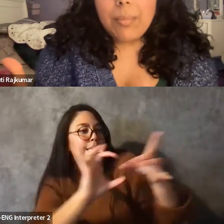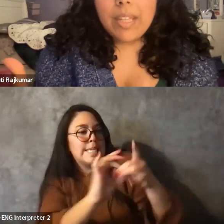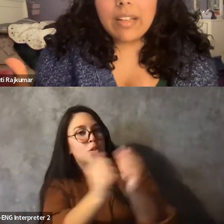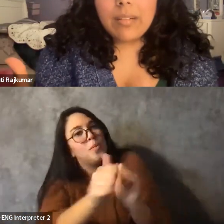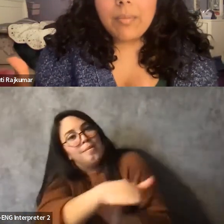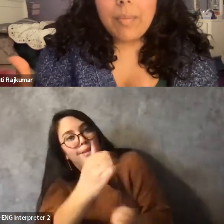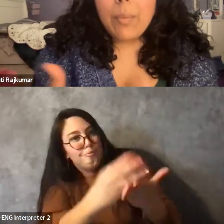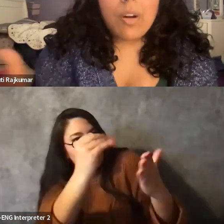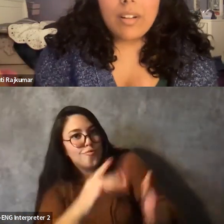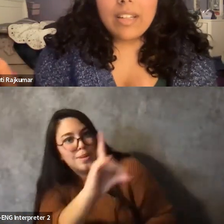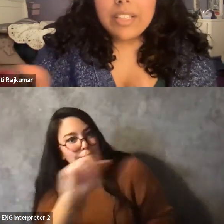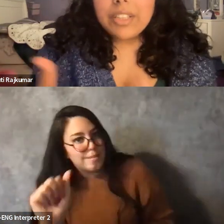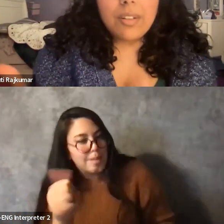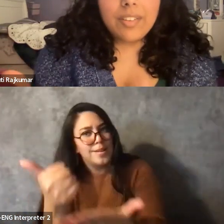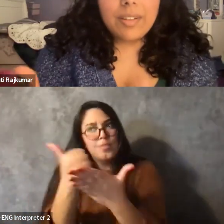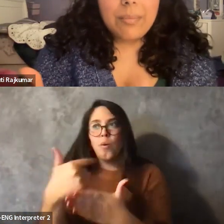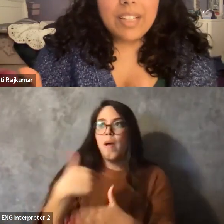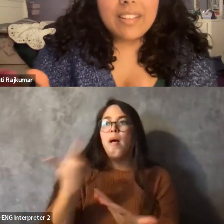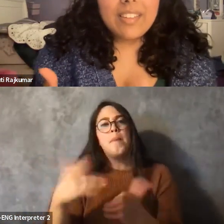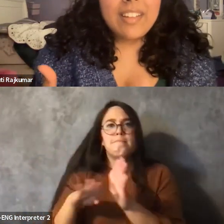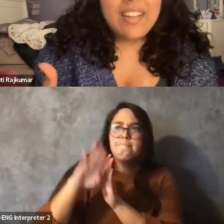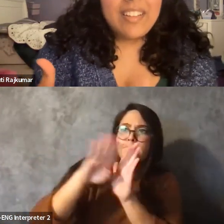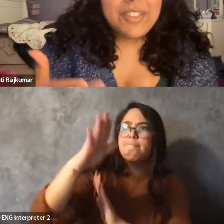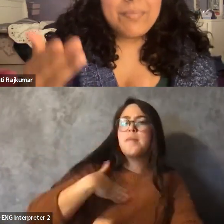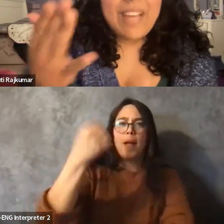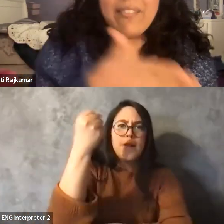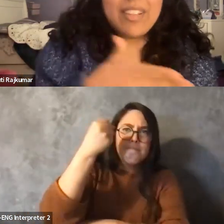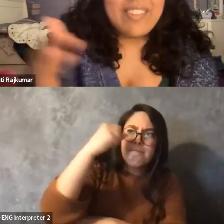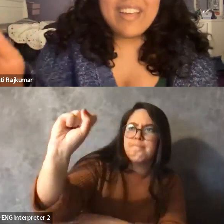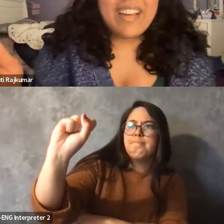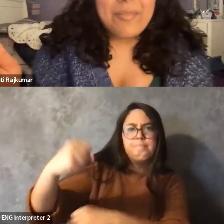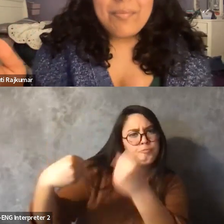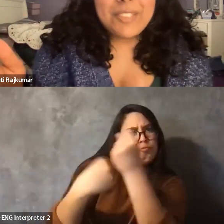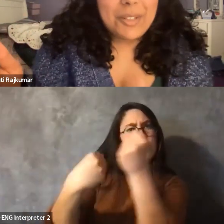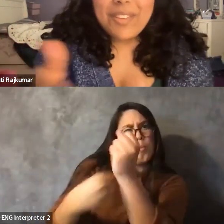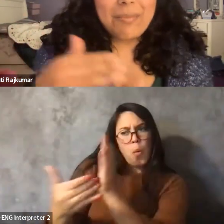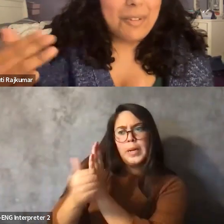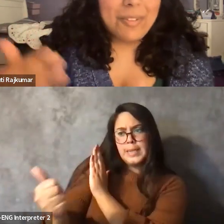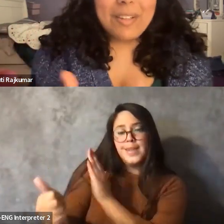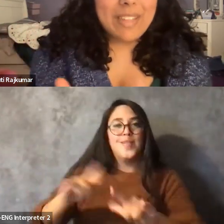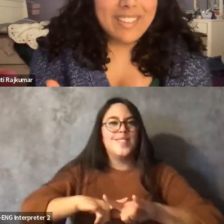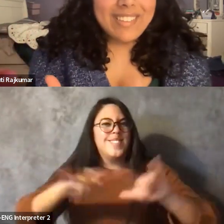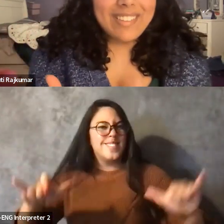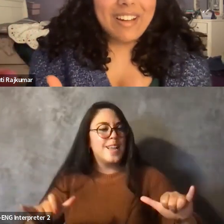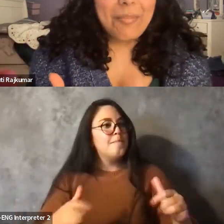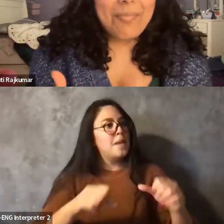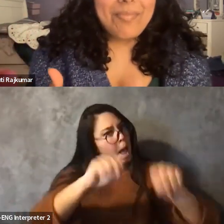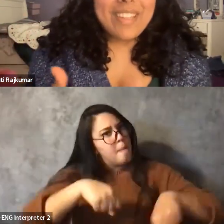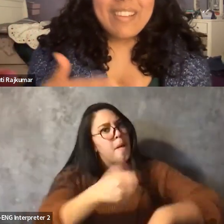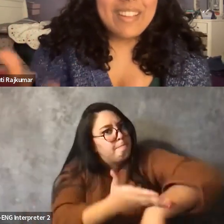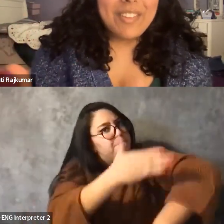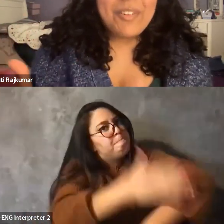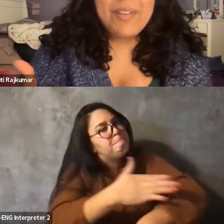up in my work in journalism because advocacy and journalism don't really mix in the industry,